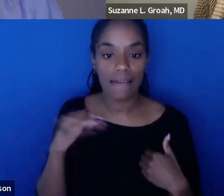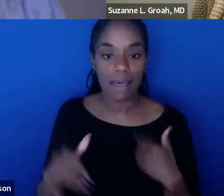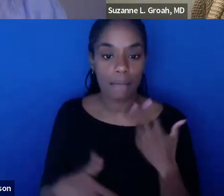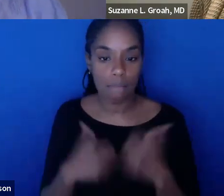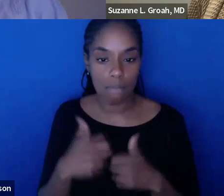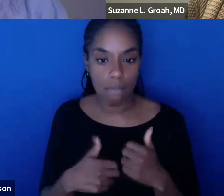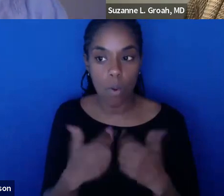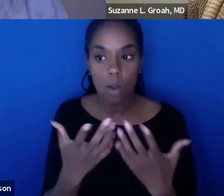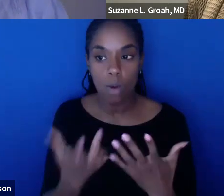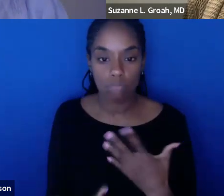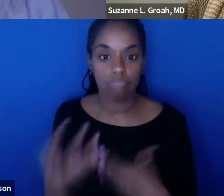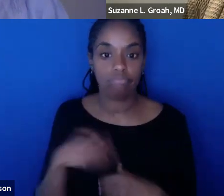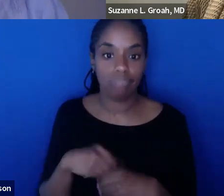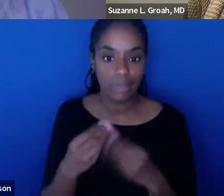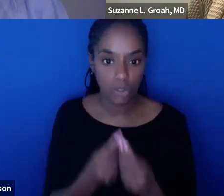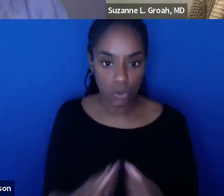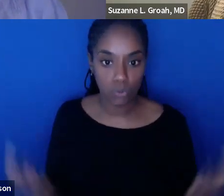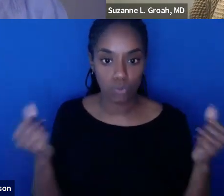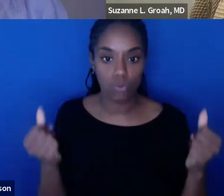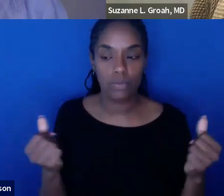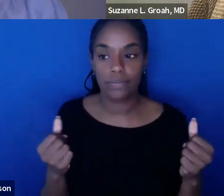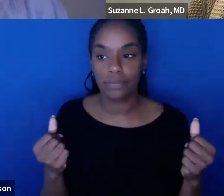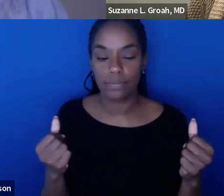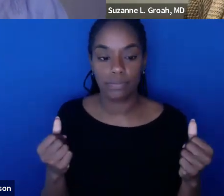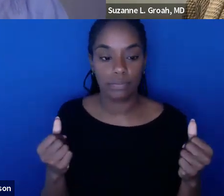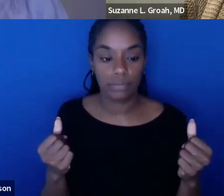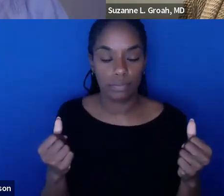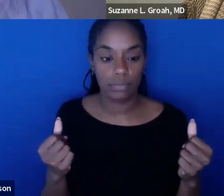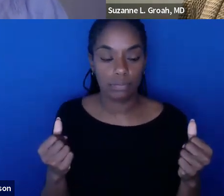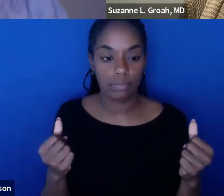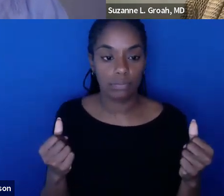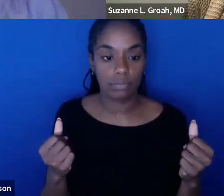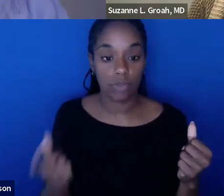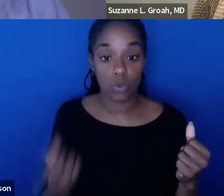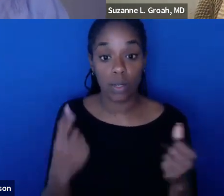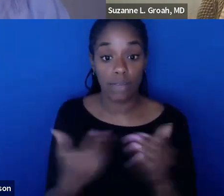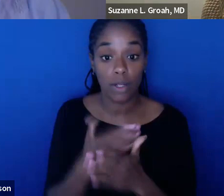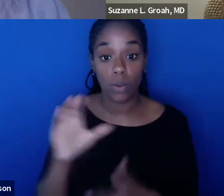to be a part of the solution as well. I will say this, one of the new catheter companies I’m working with.